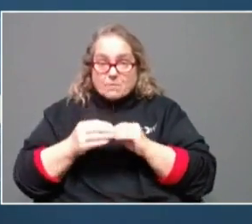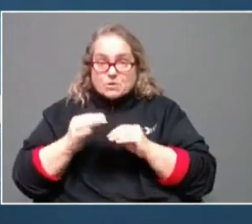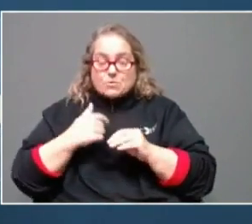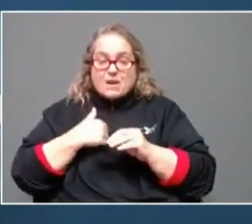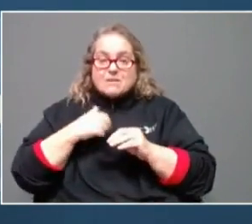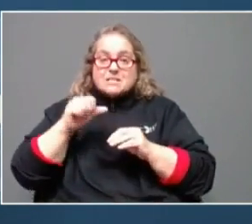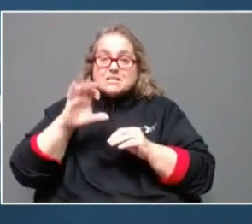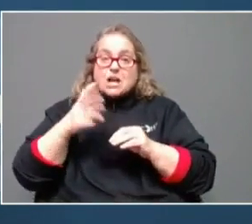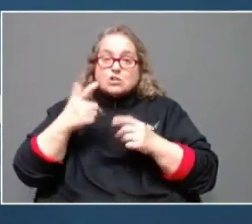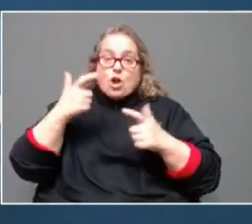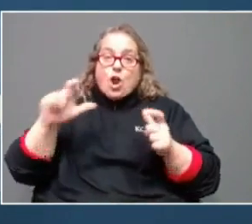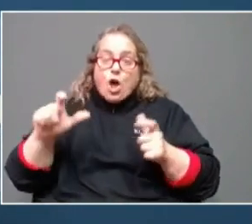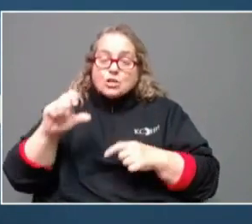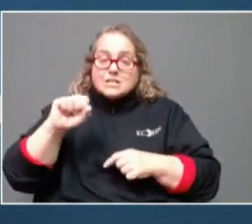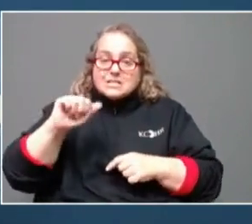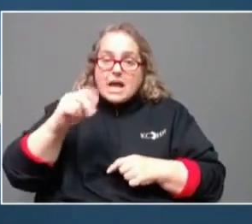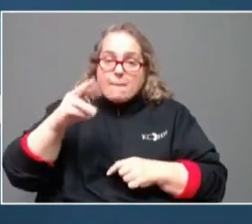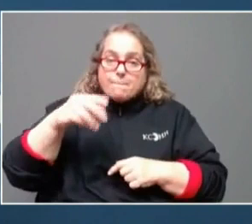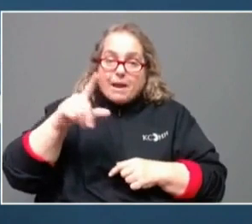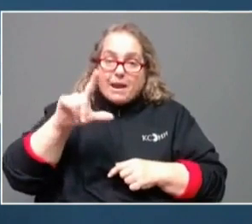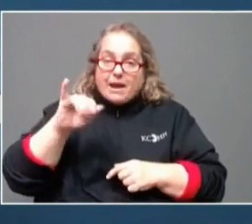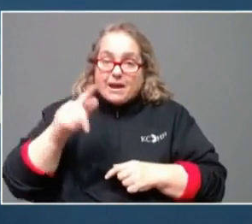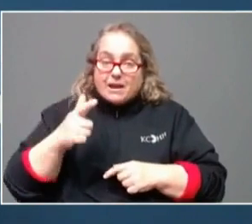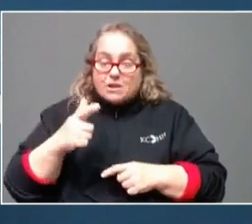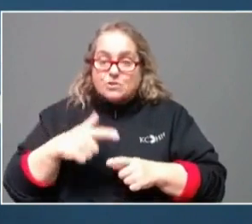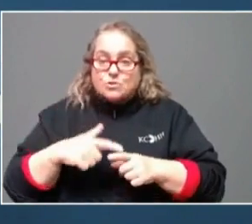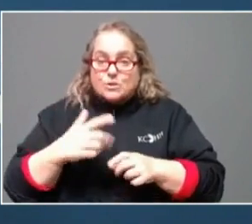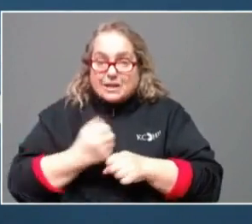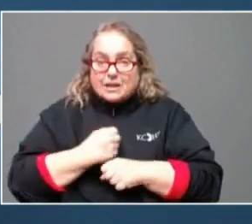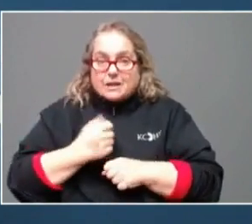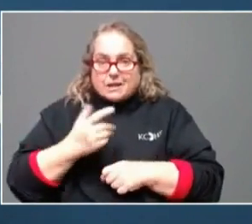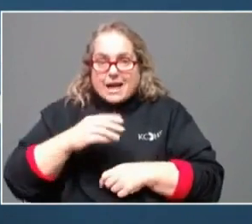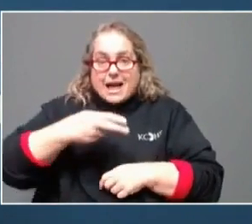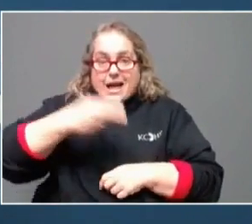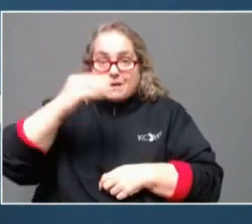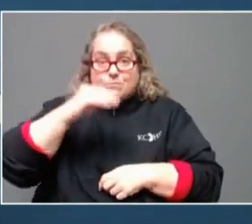sampling to get the positivity rate with so many people getting tested even